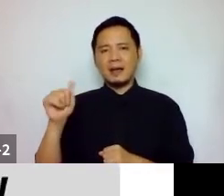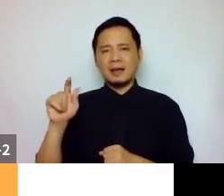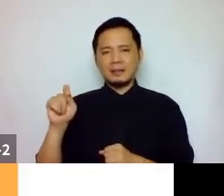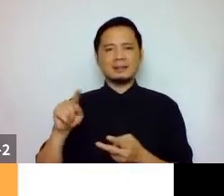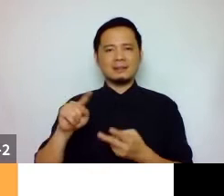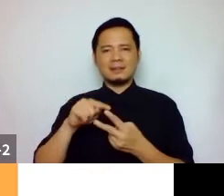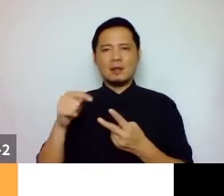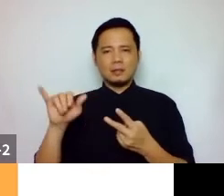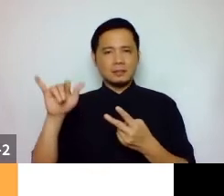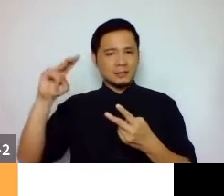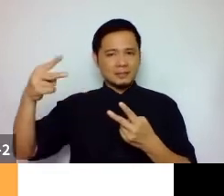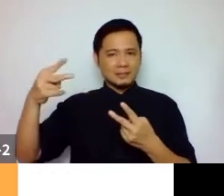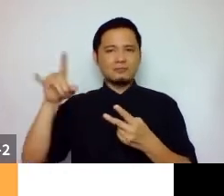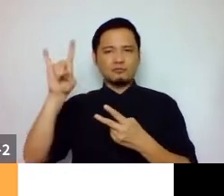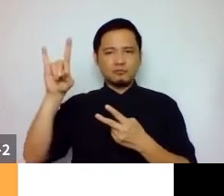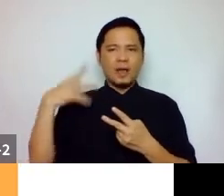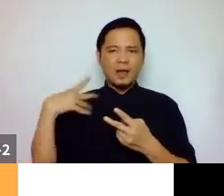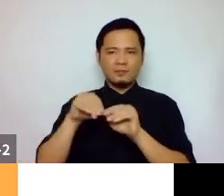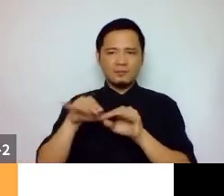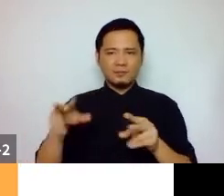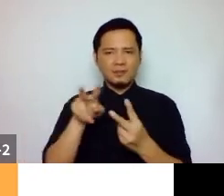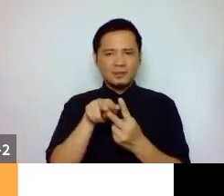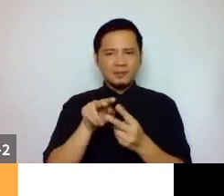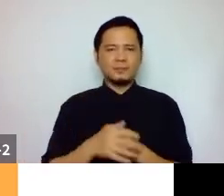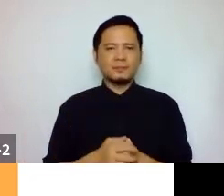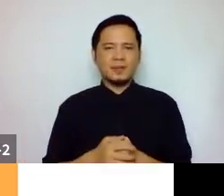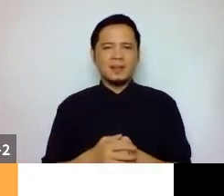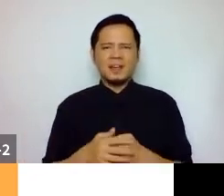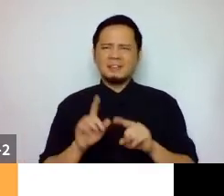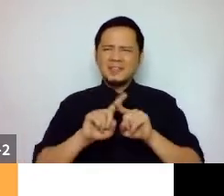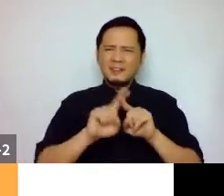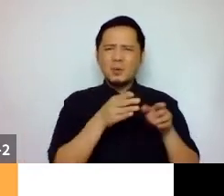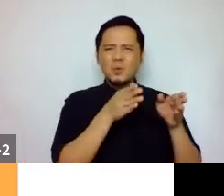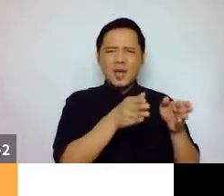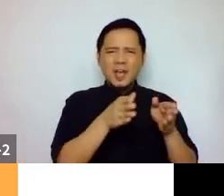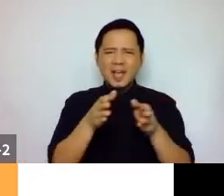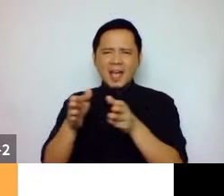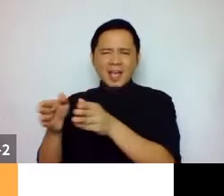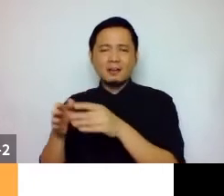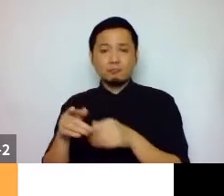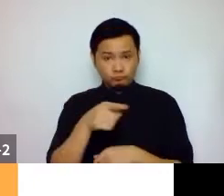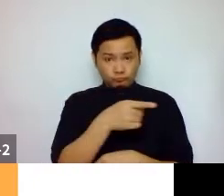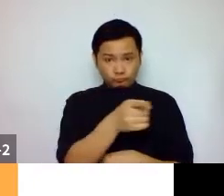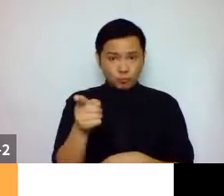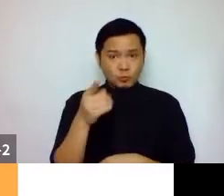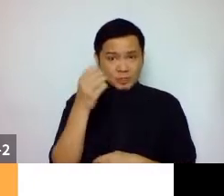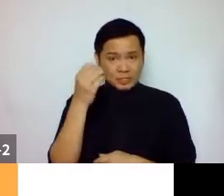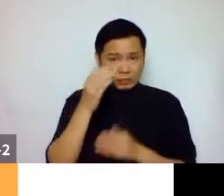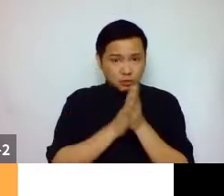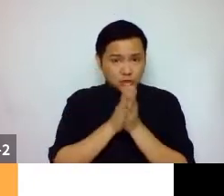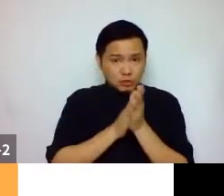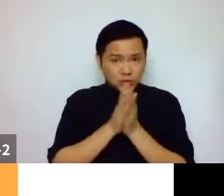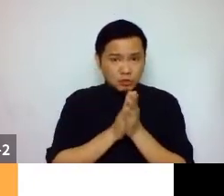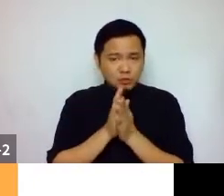We use a lot of platforms and I know that you are interested to know which platforms are for whom.